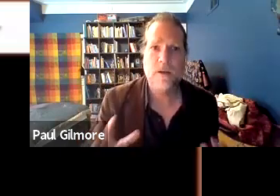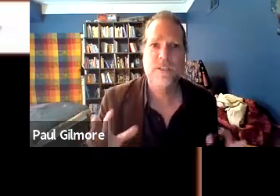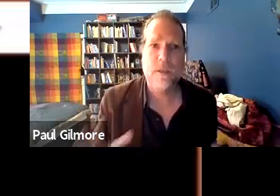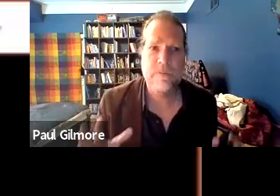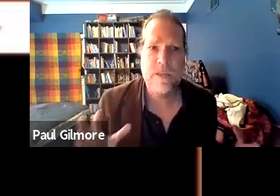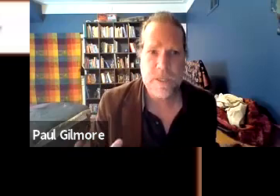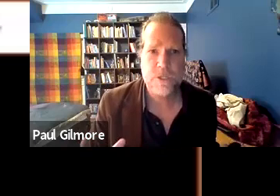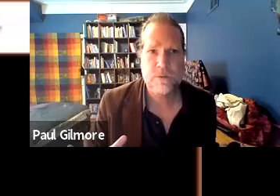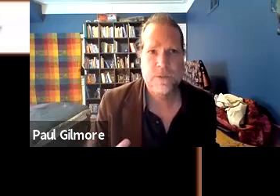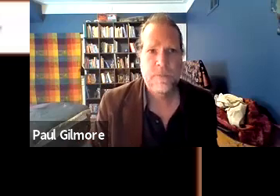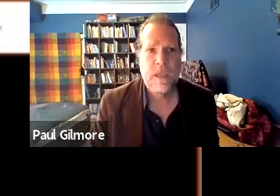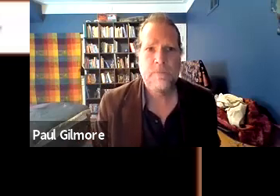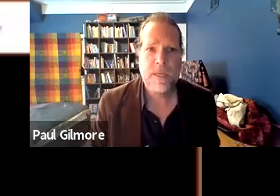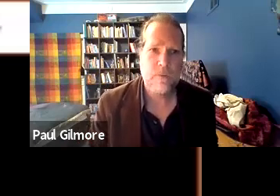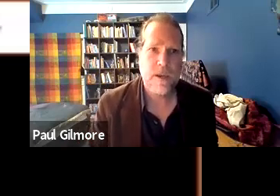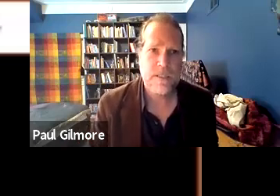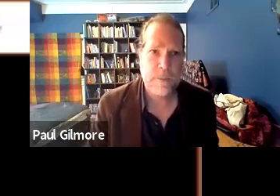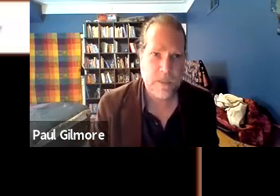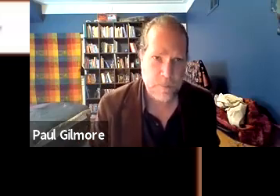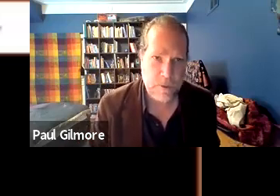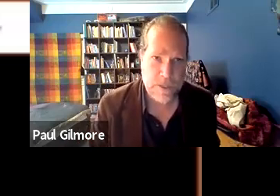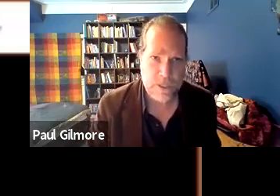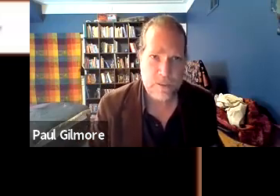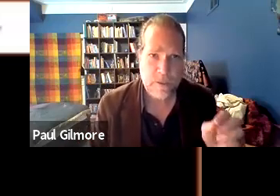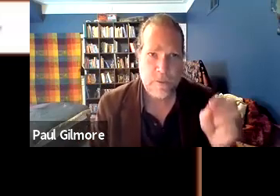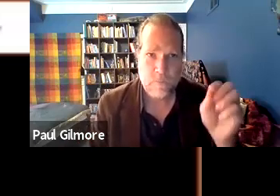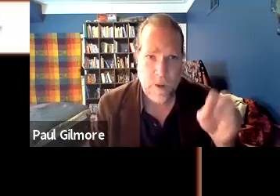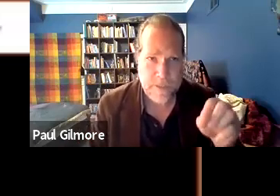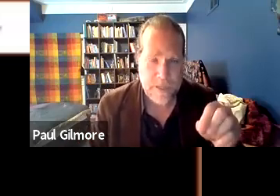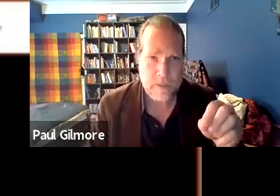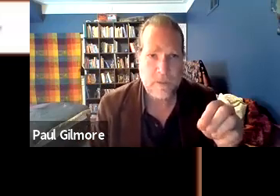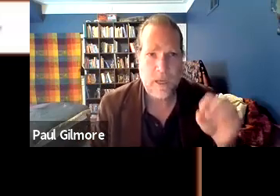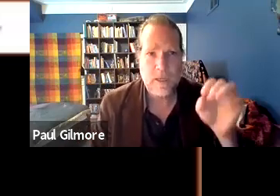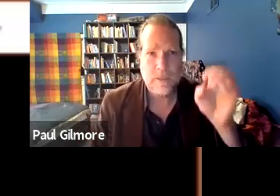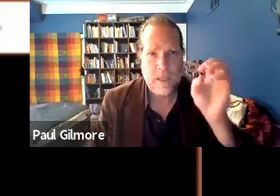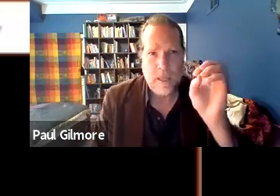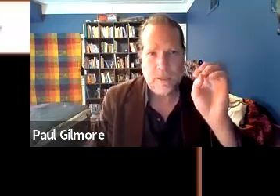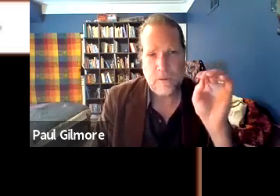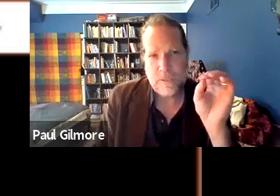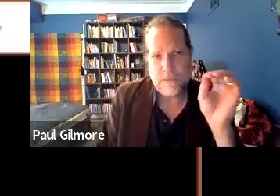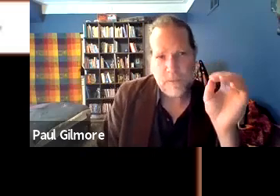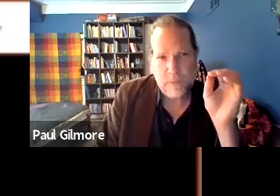are some of the issues being raised about immigration? Right now? You know, sometimes